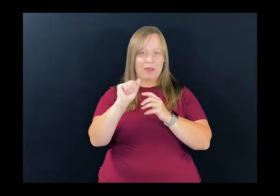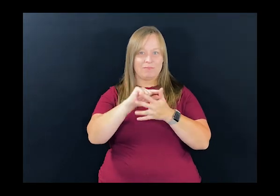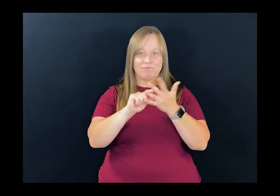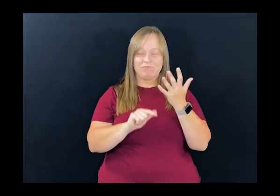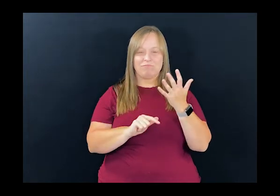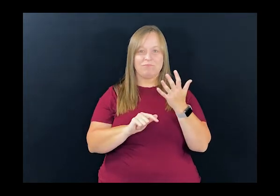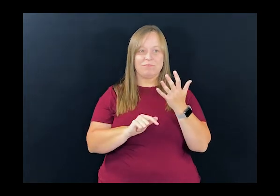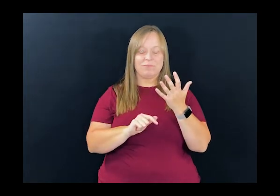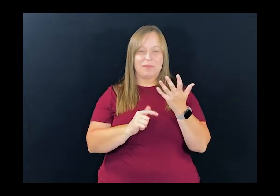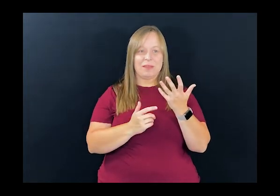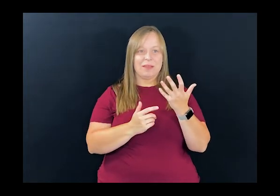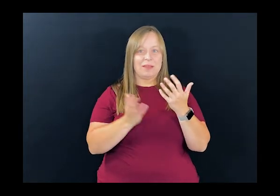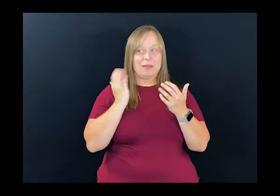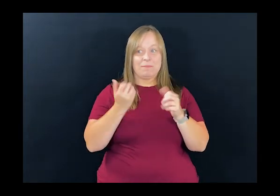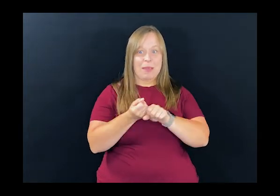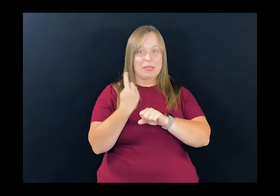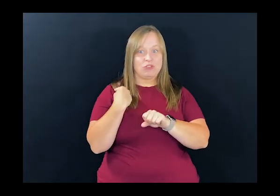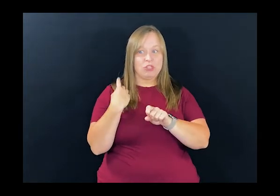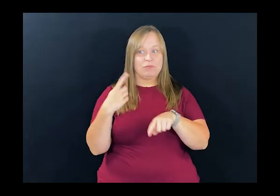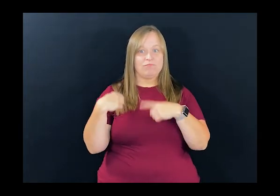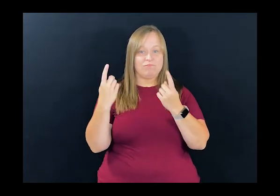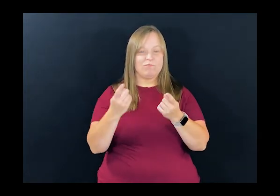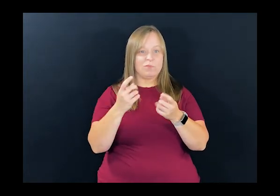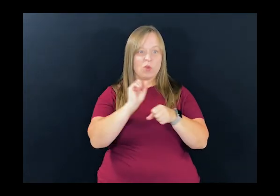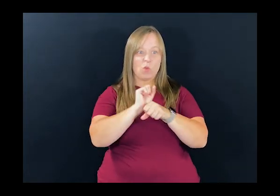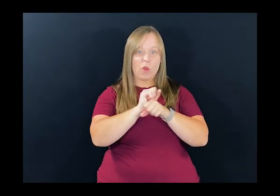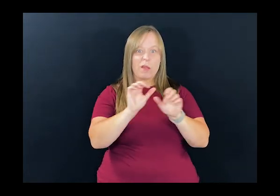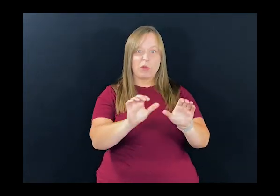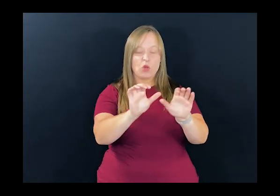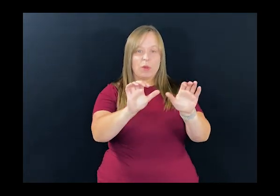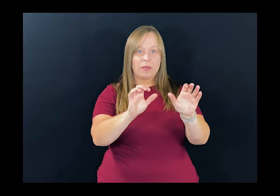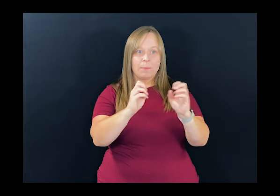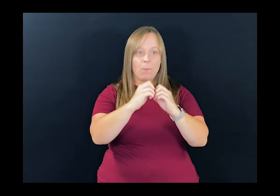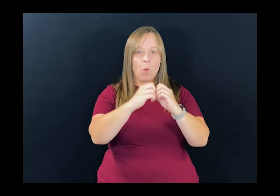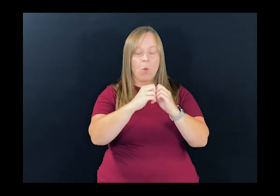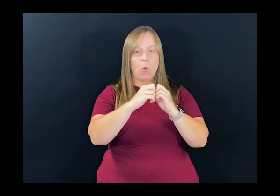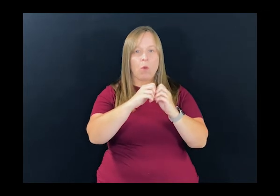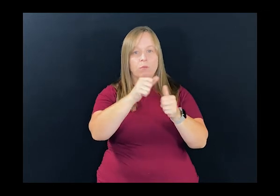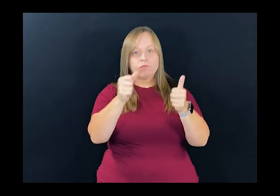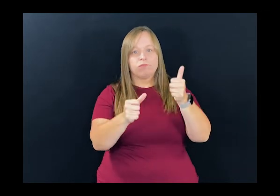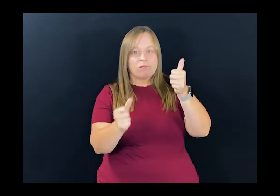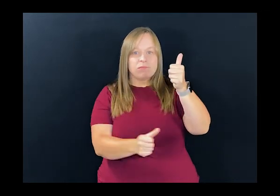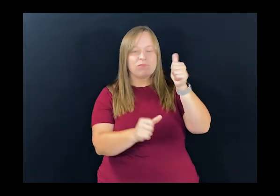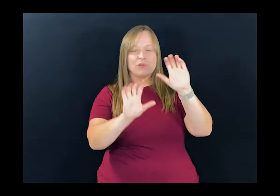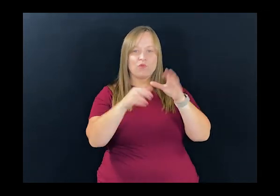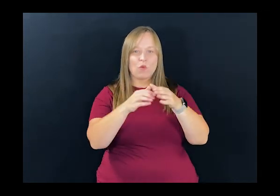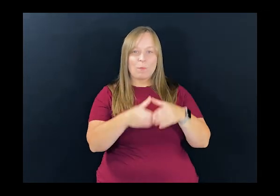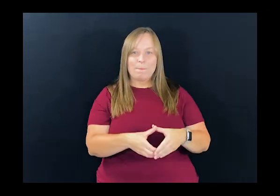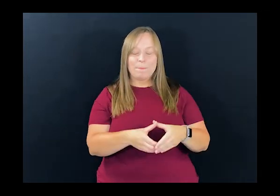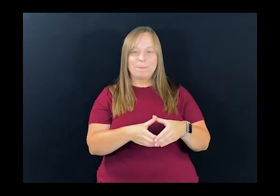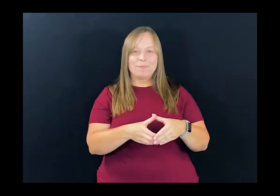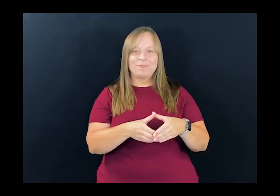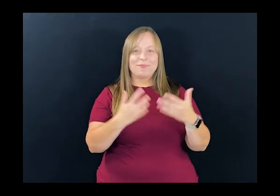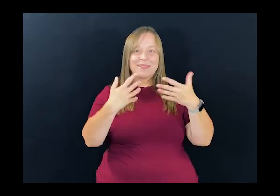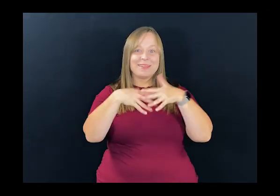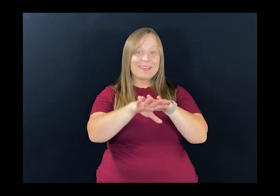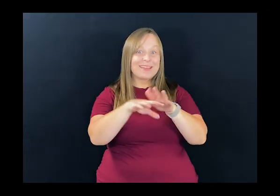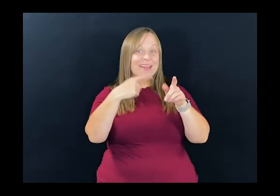So this past year in the work that I've been doing another subgroup, another intersection